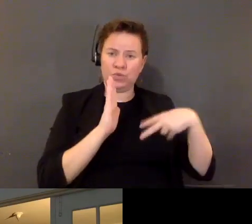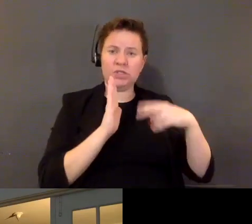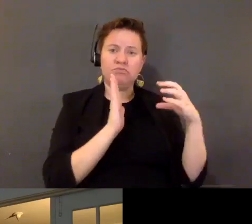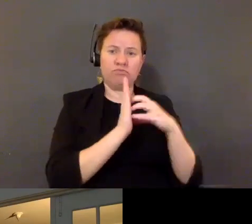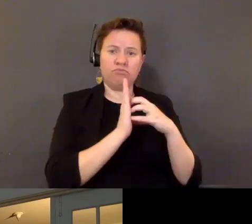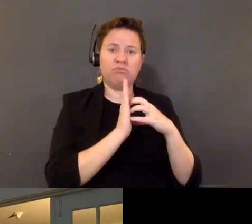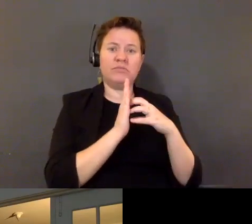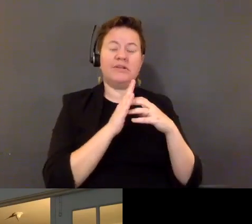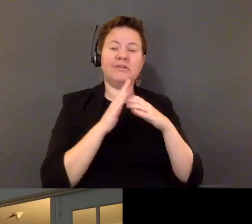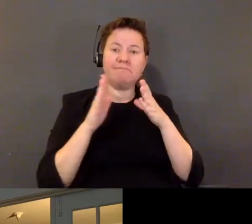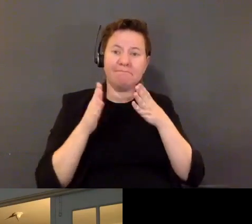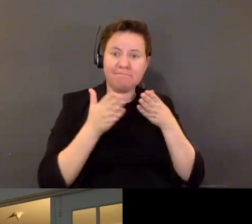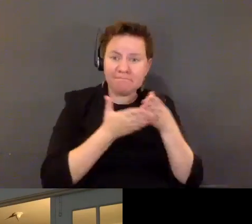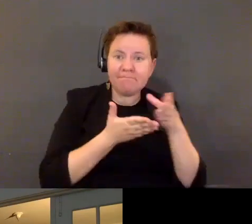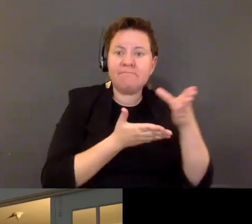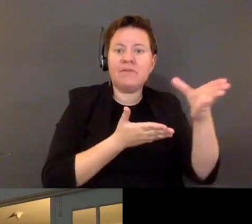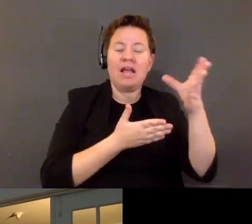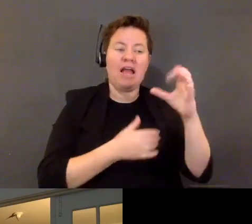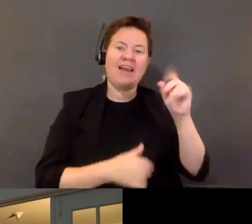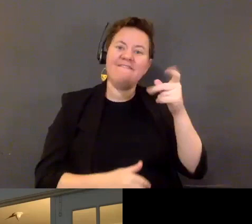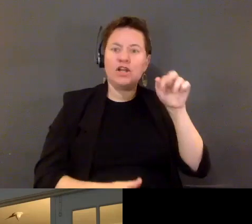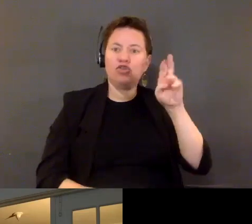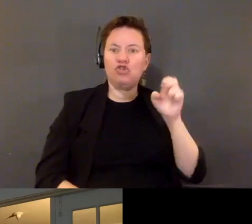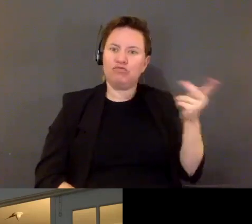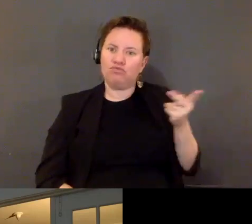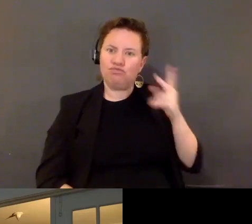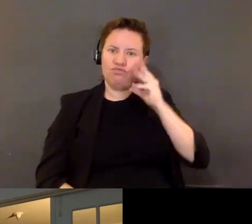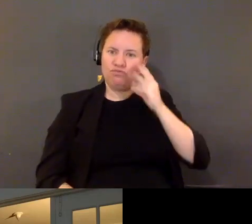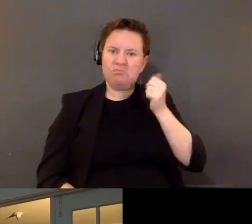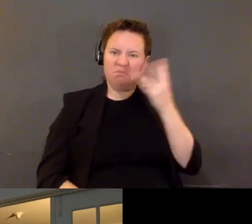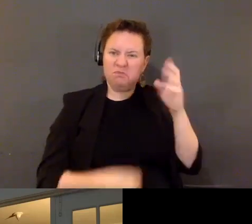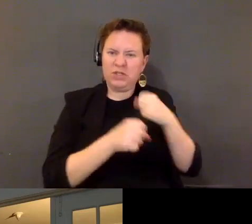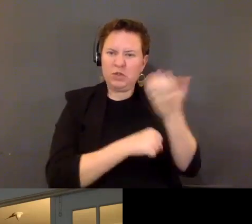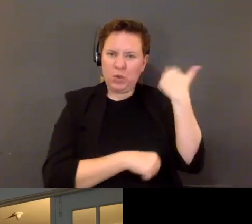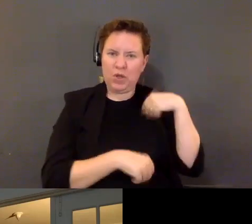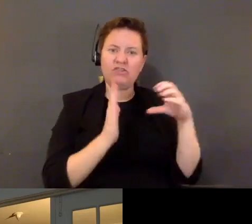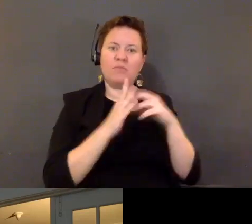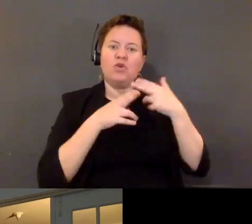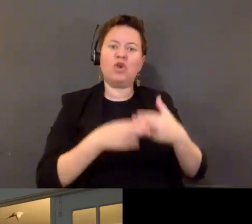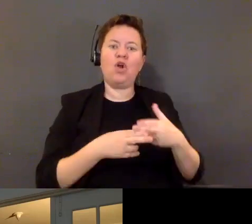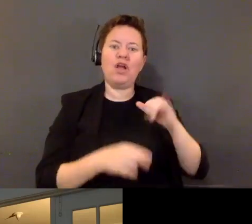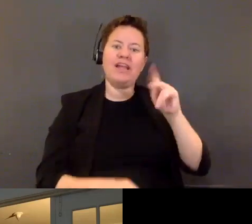that audrey and i had a number of years ago the chapter is called invasion of the body snatchers